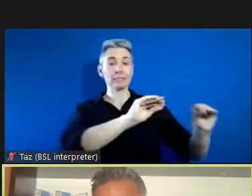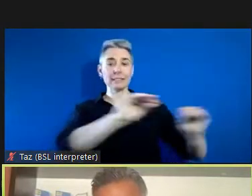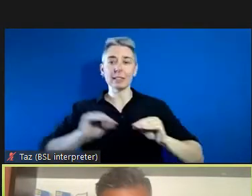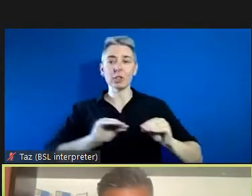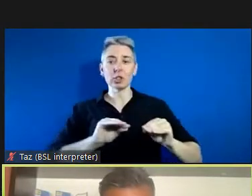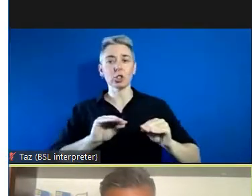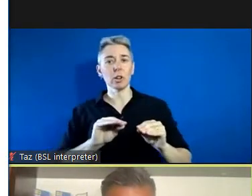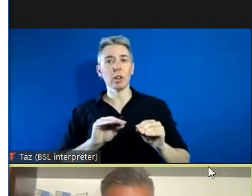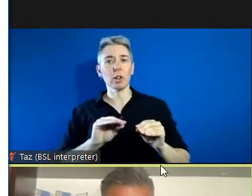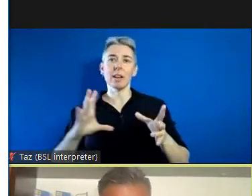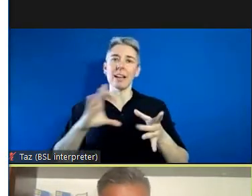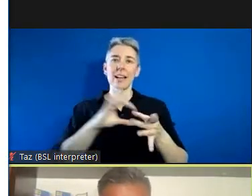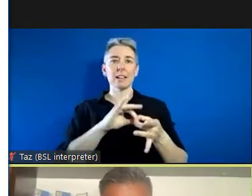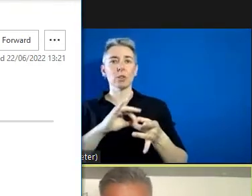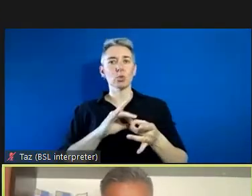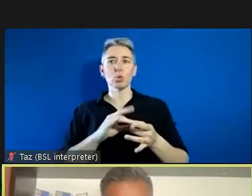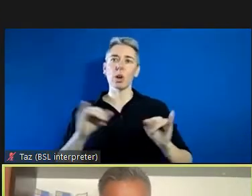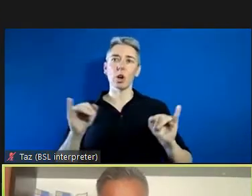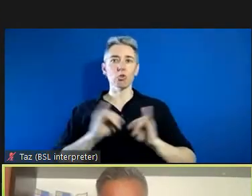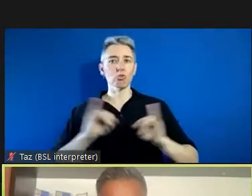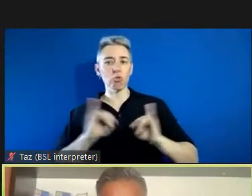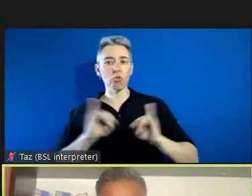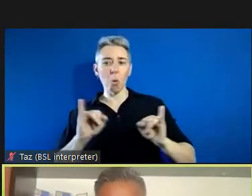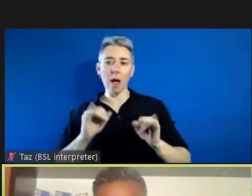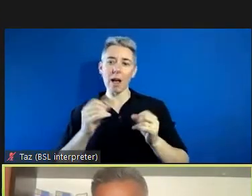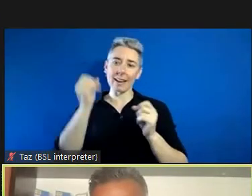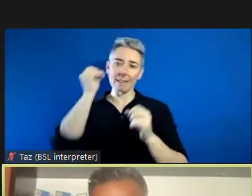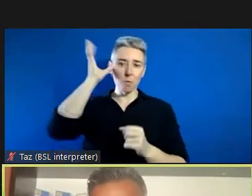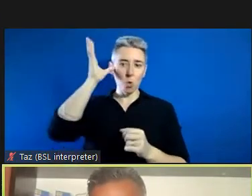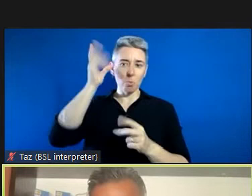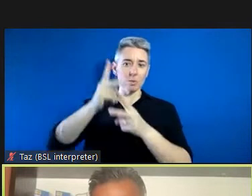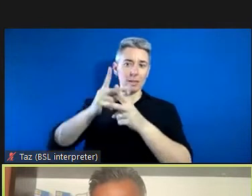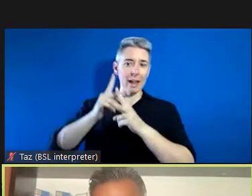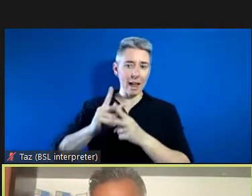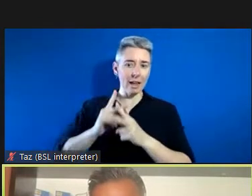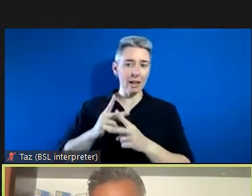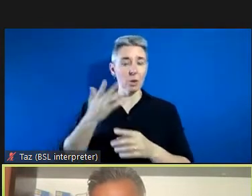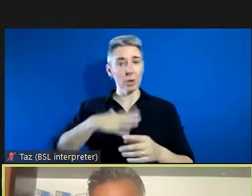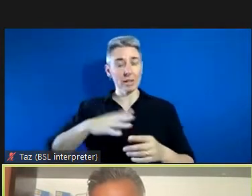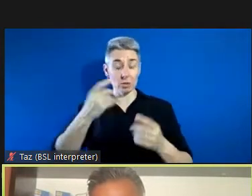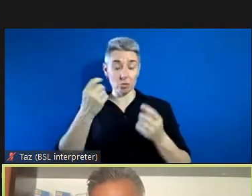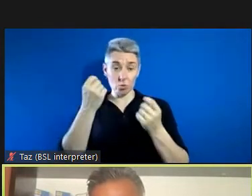aspect of this, of getting this right to think about what intersectional anti means is also about